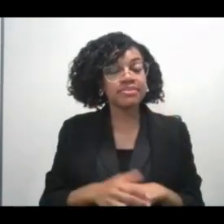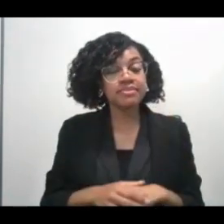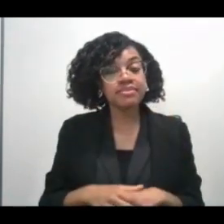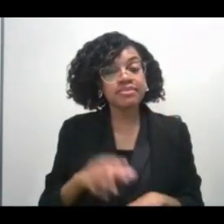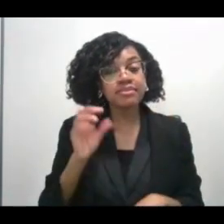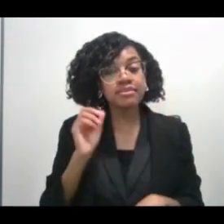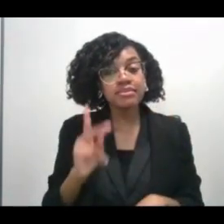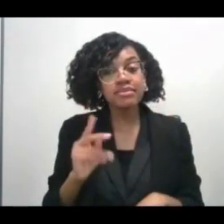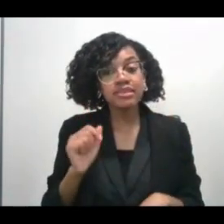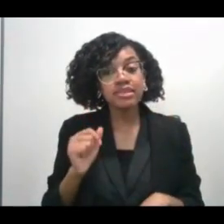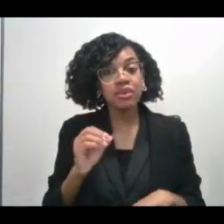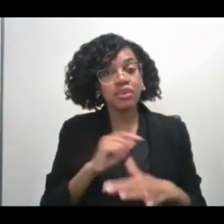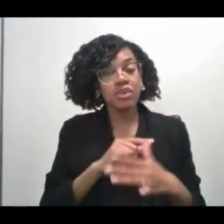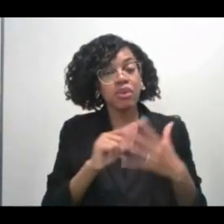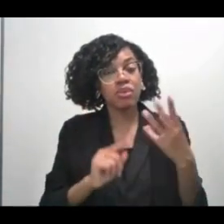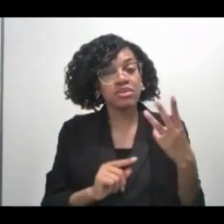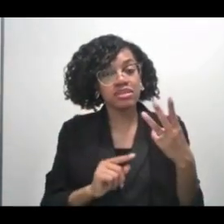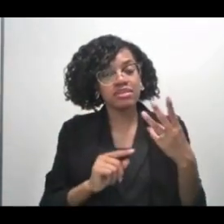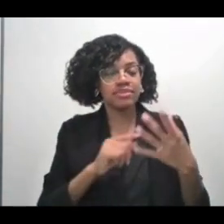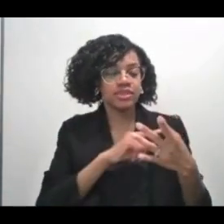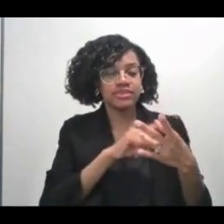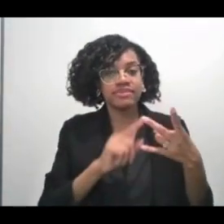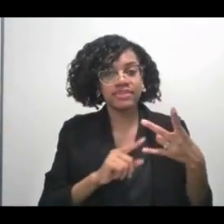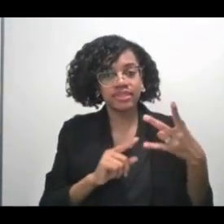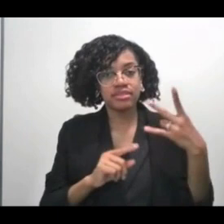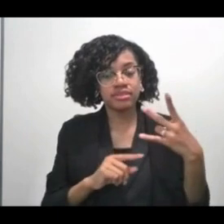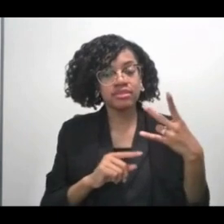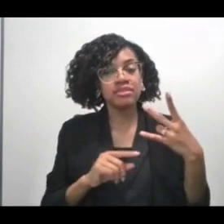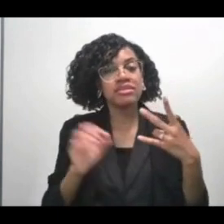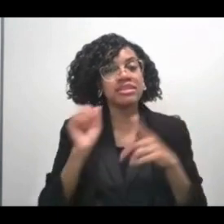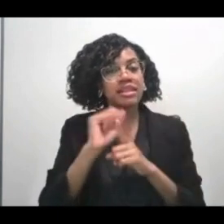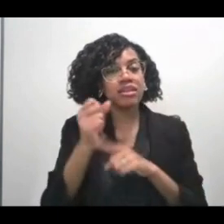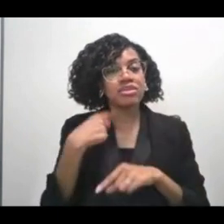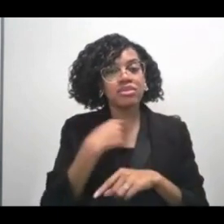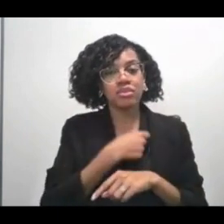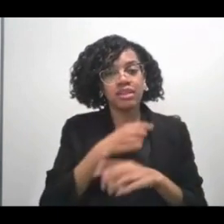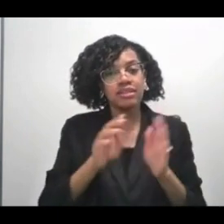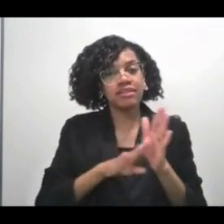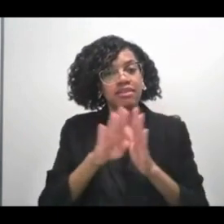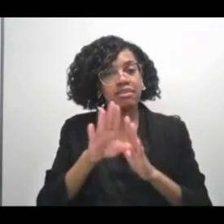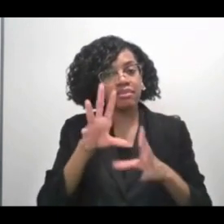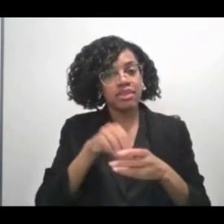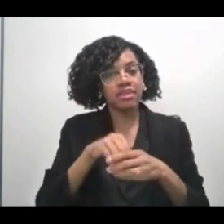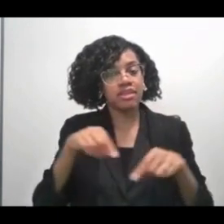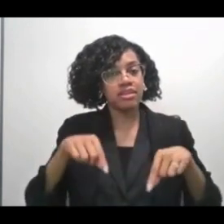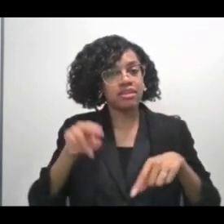the scenarios we developed within the NOFO that give a